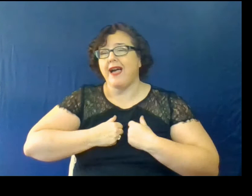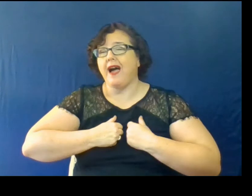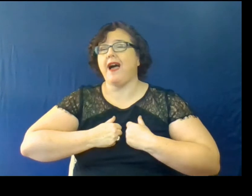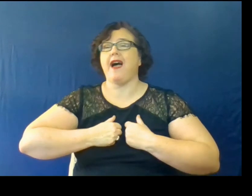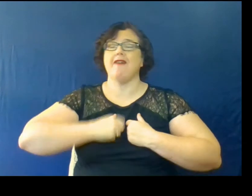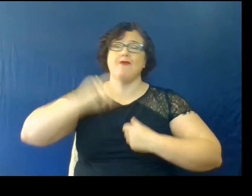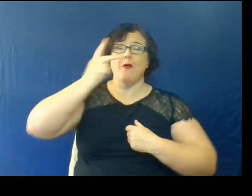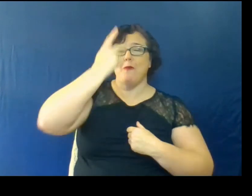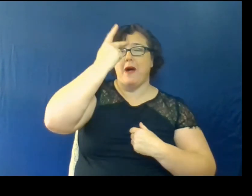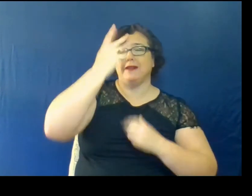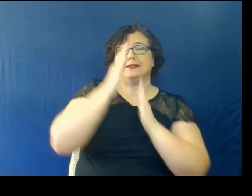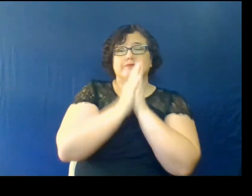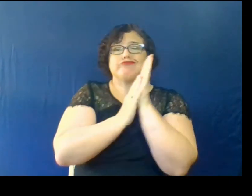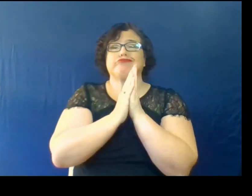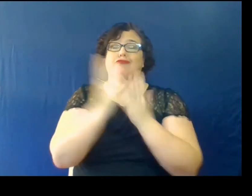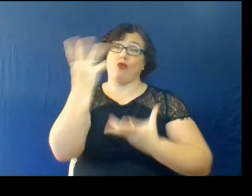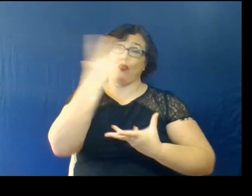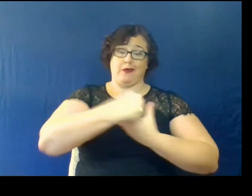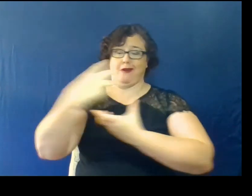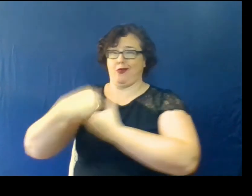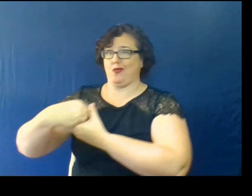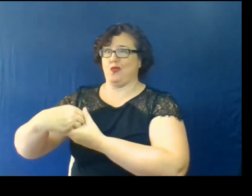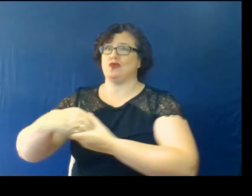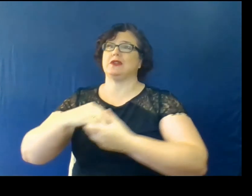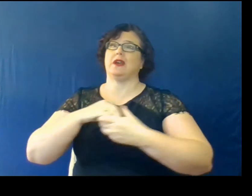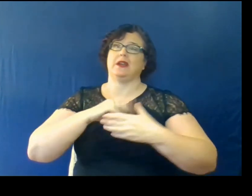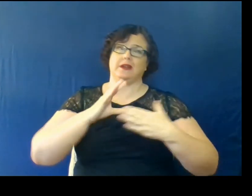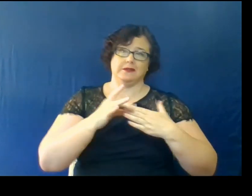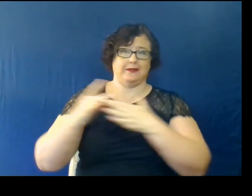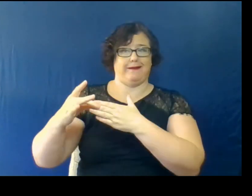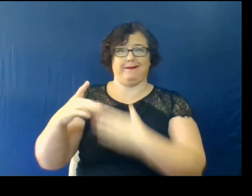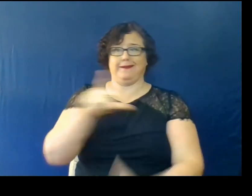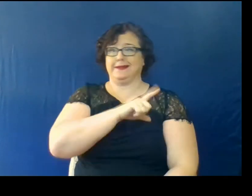have led him to head up the legislative advocacy at the Georgia Center for Developmental